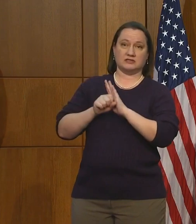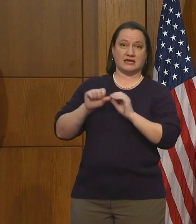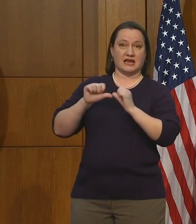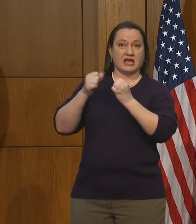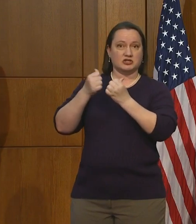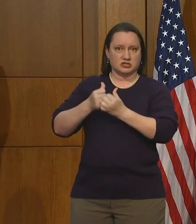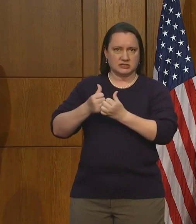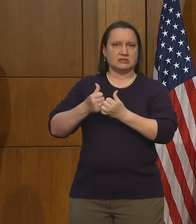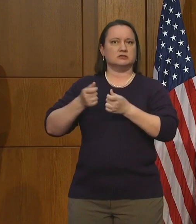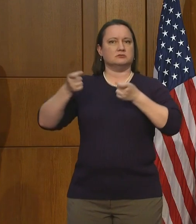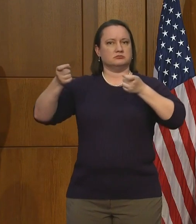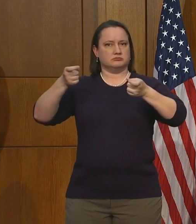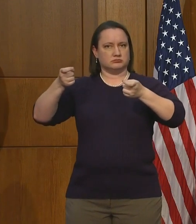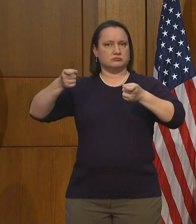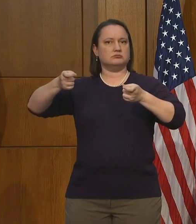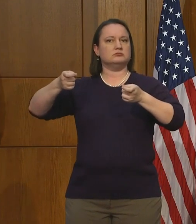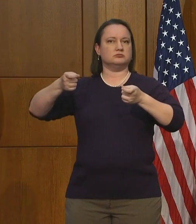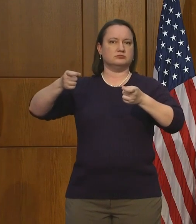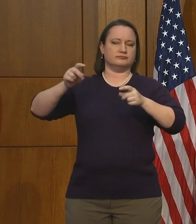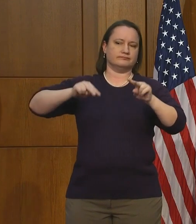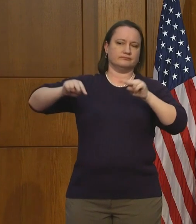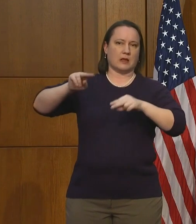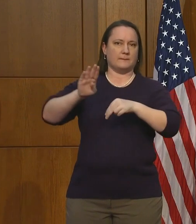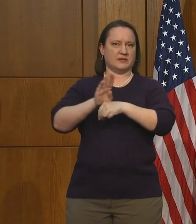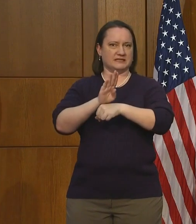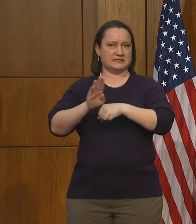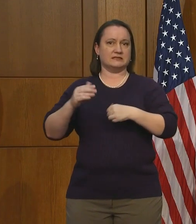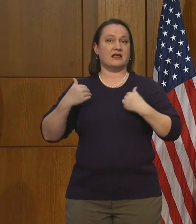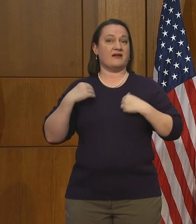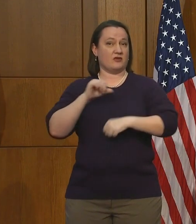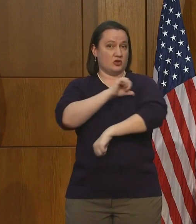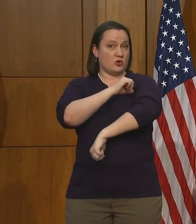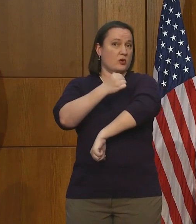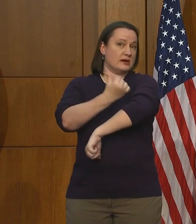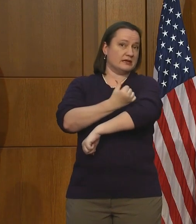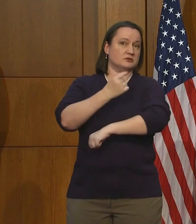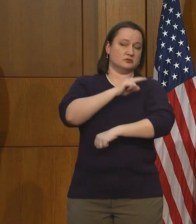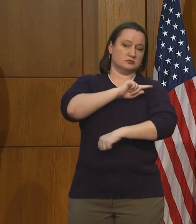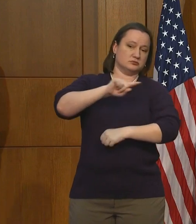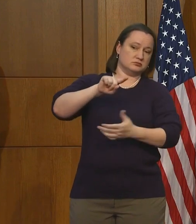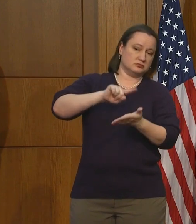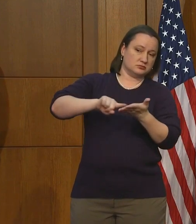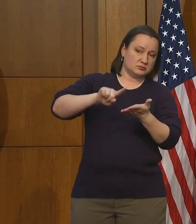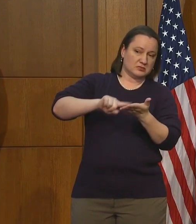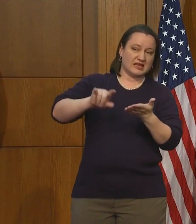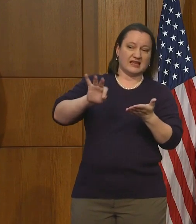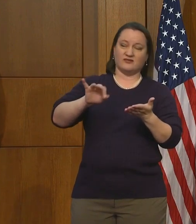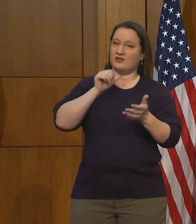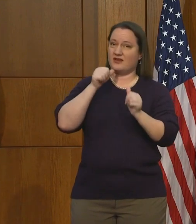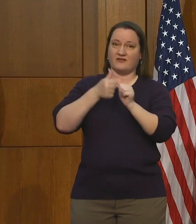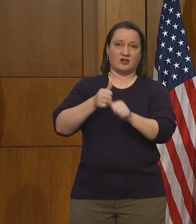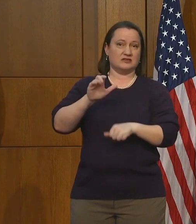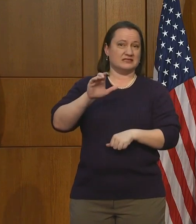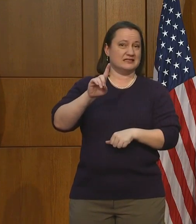STATE AGENCIES REGULATE BUSINESSES. AND THEY HAVE THE AUTHORITY TO INVESTIGATE